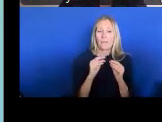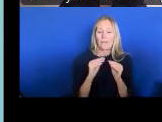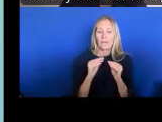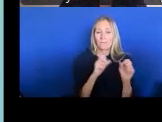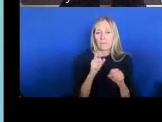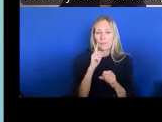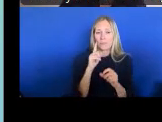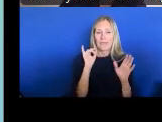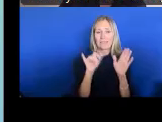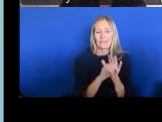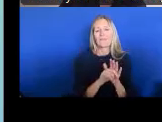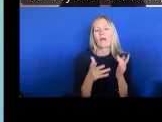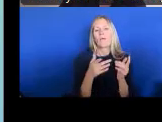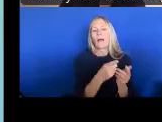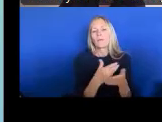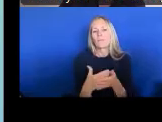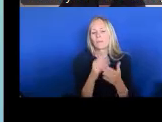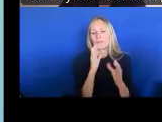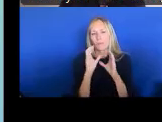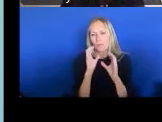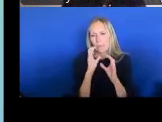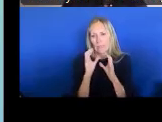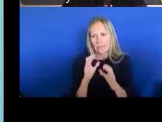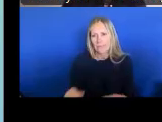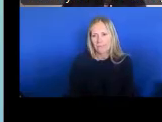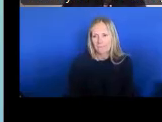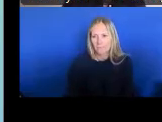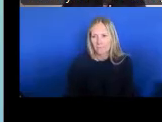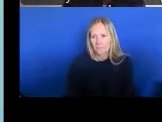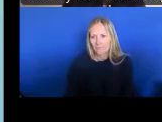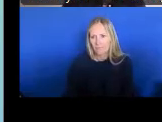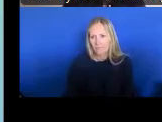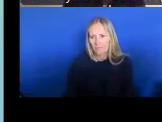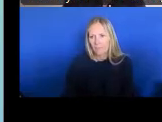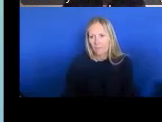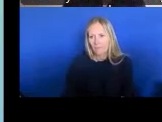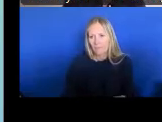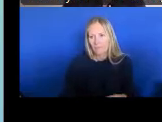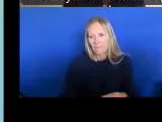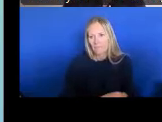communicating with to them. So Dr. Brazelton has mentioned